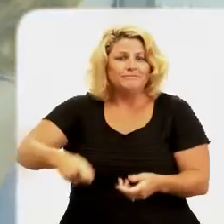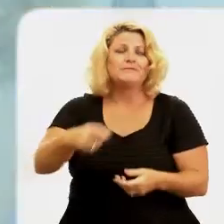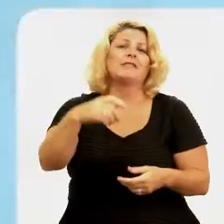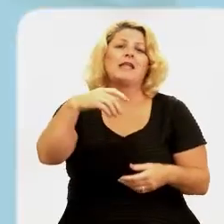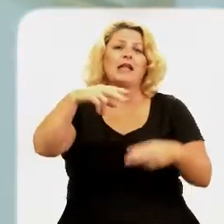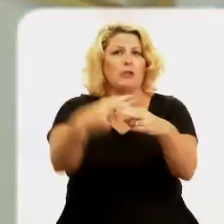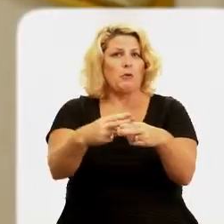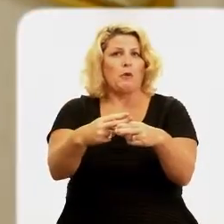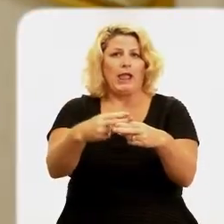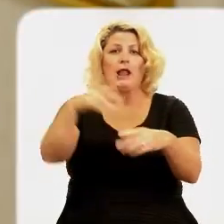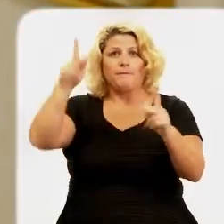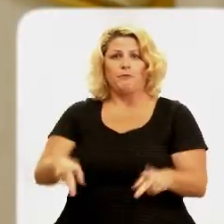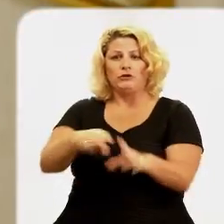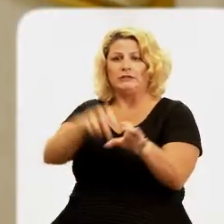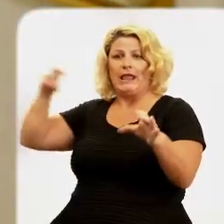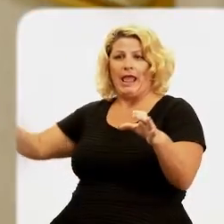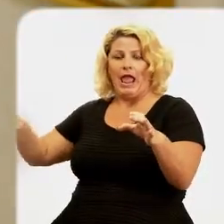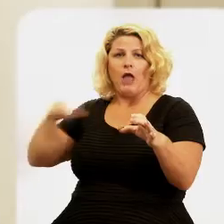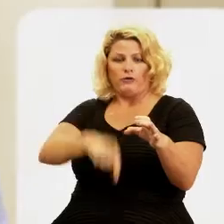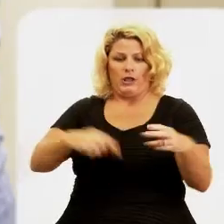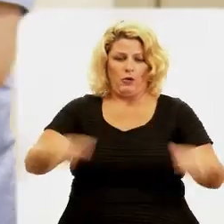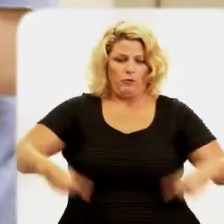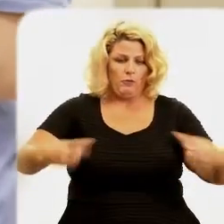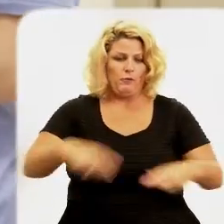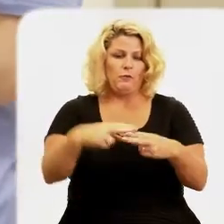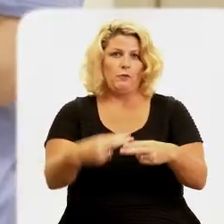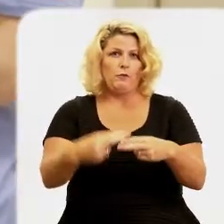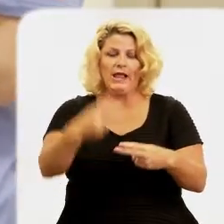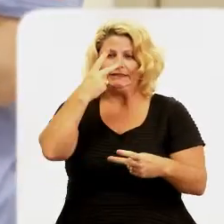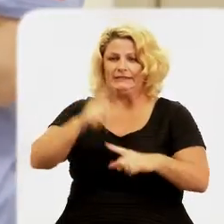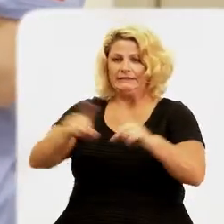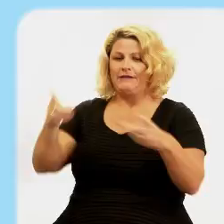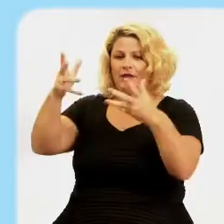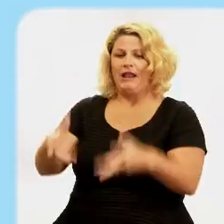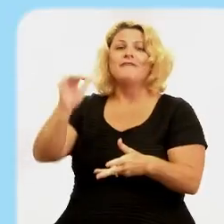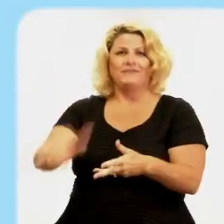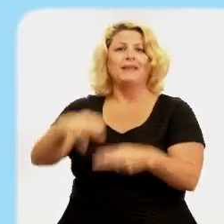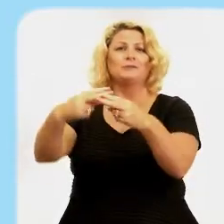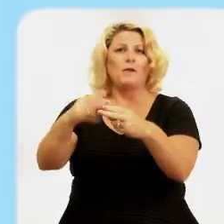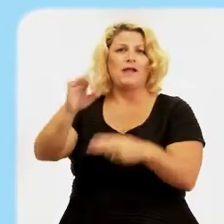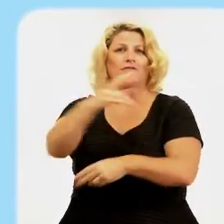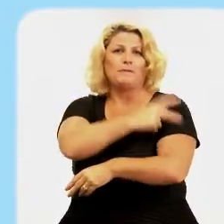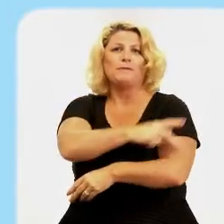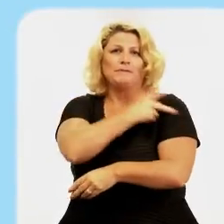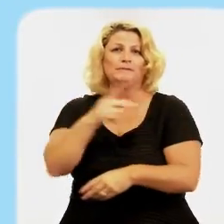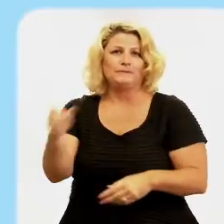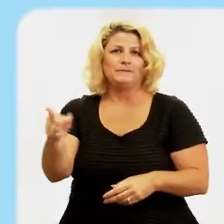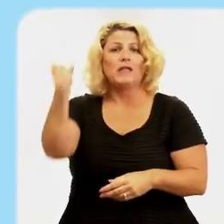then weigh the device by itself and document the device weight in the patient's record. It's important to note standard weight ranges